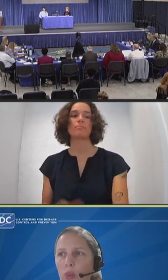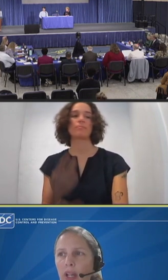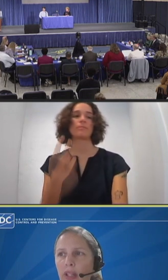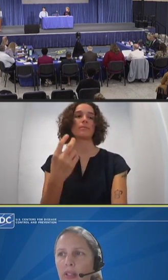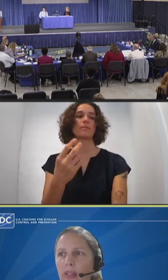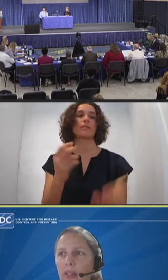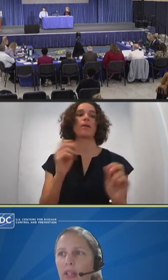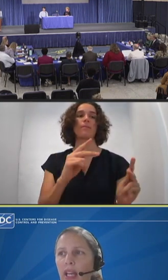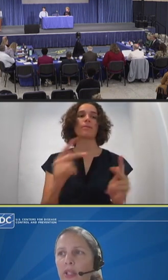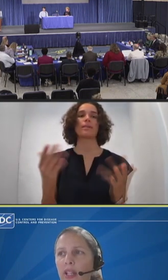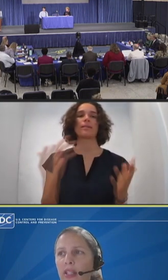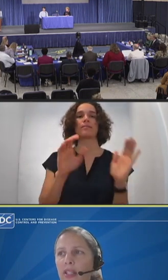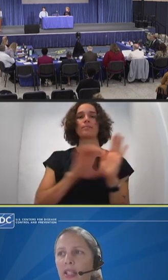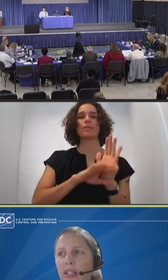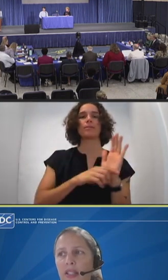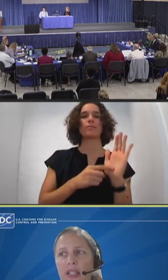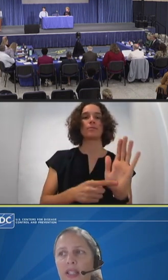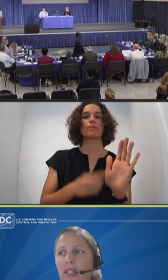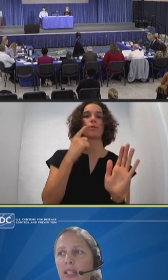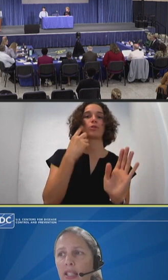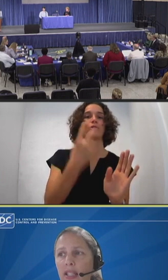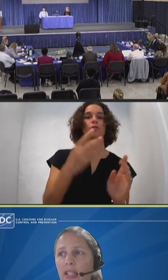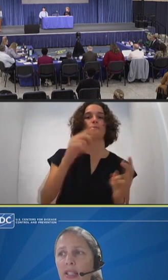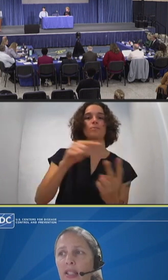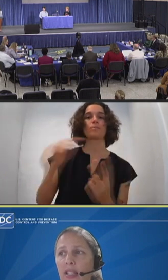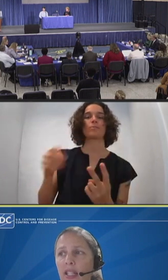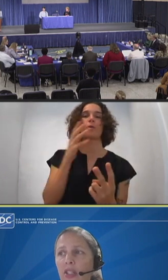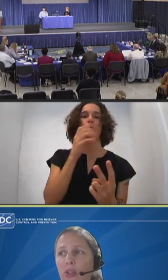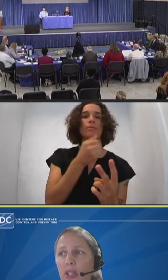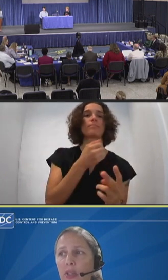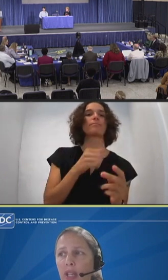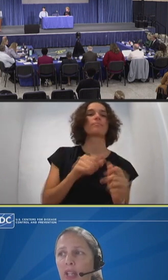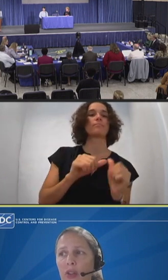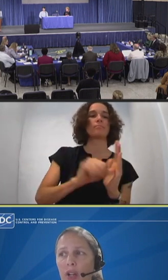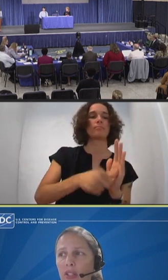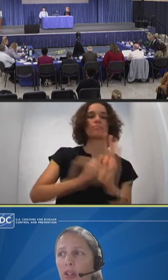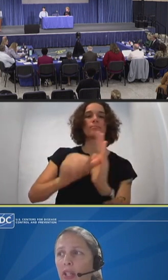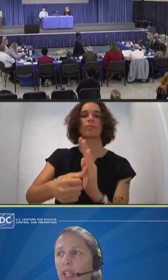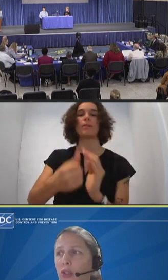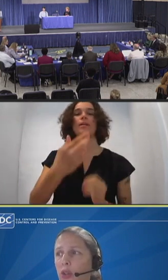One, hepatitis C instant -- incidents continues to expand across all age groups,